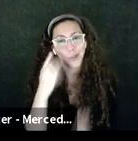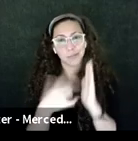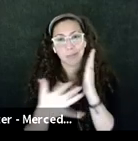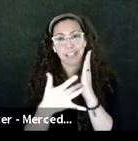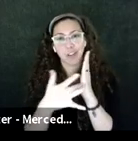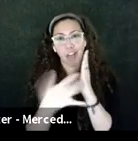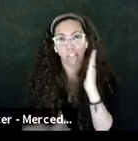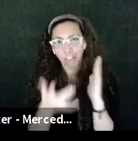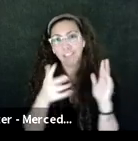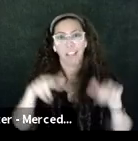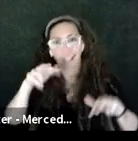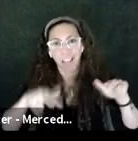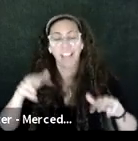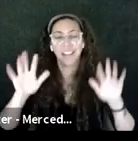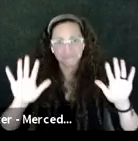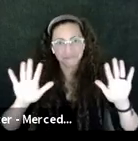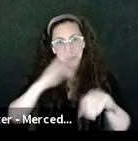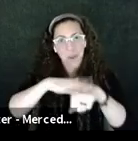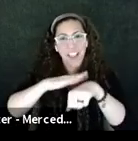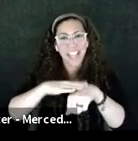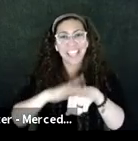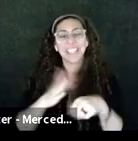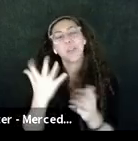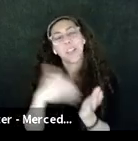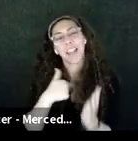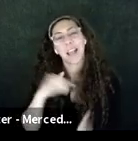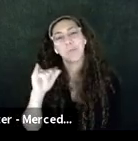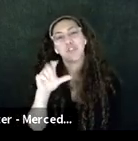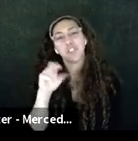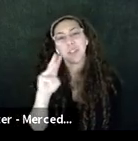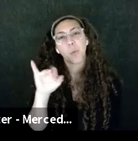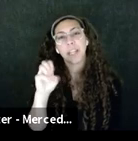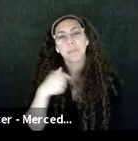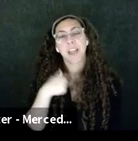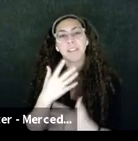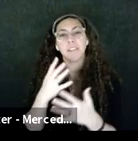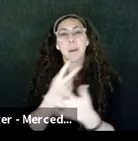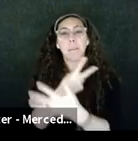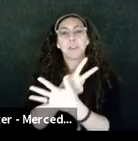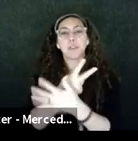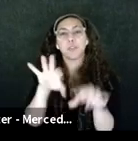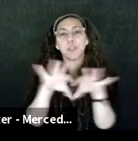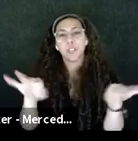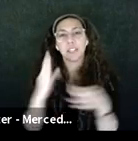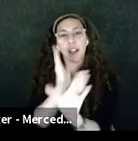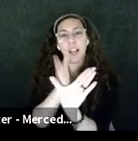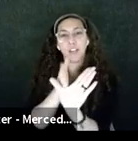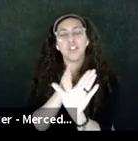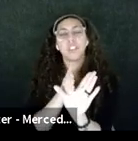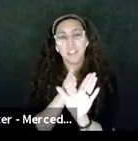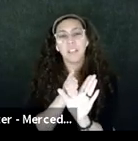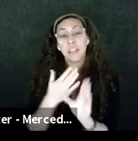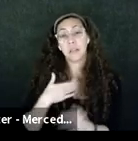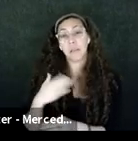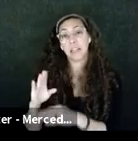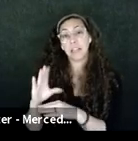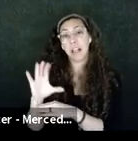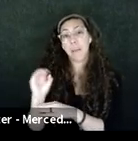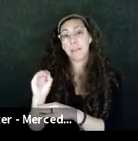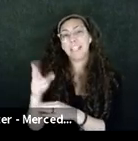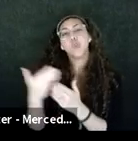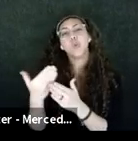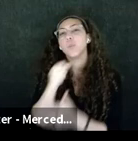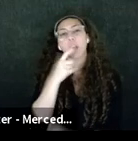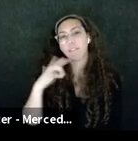Jason Williams: And like I said, my name is Jason Williams. I have a master's degree in psychology. I am the one of three co founders of a new nonprofit and we just